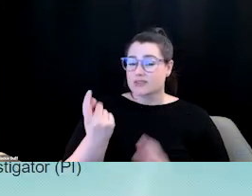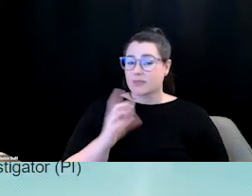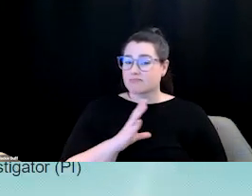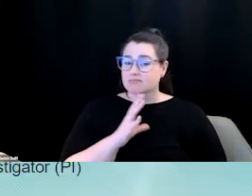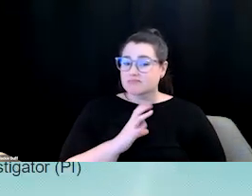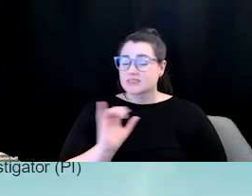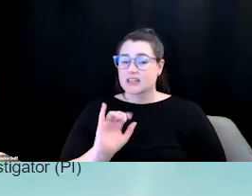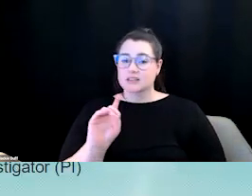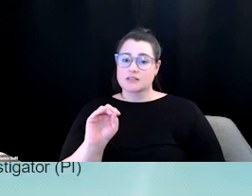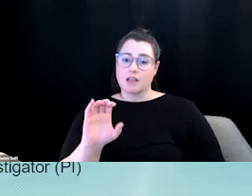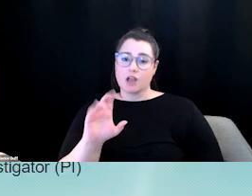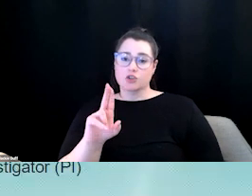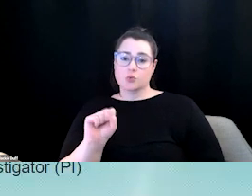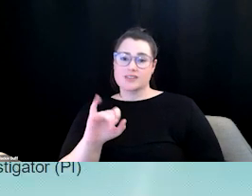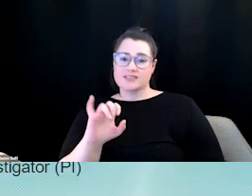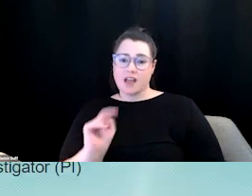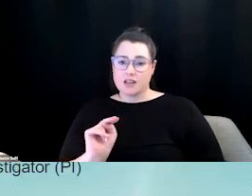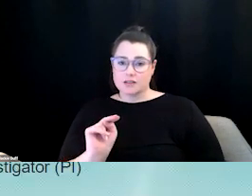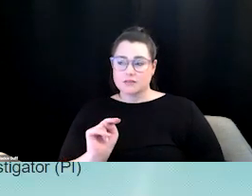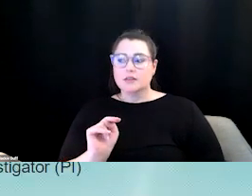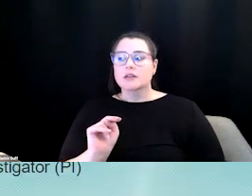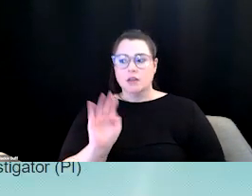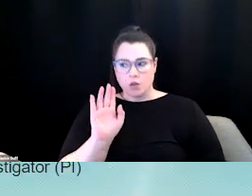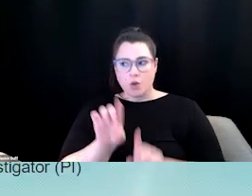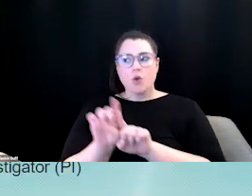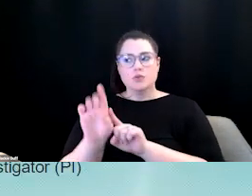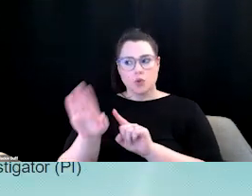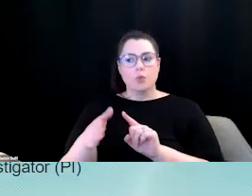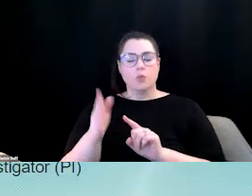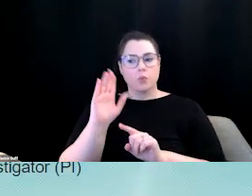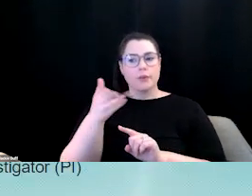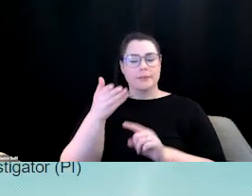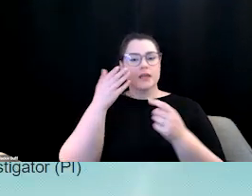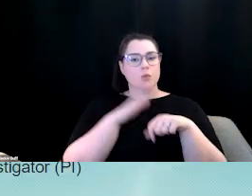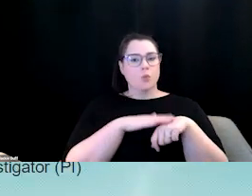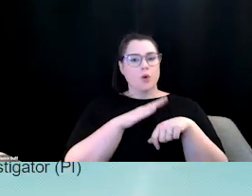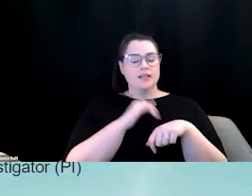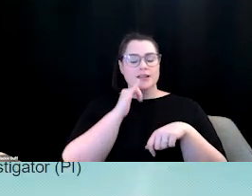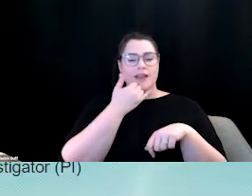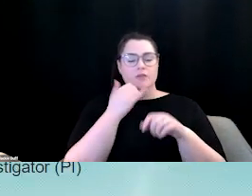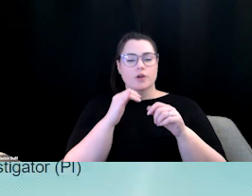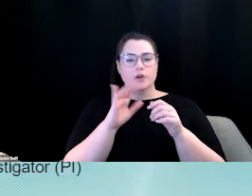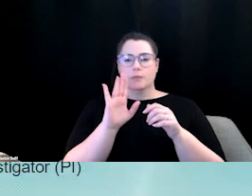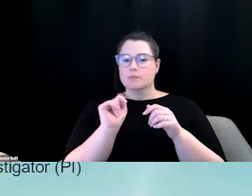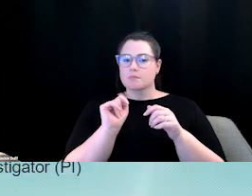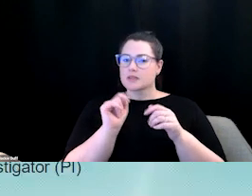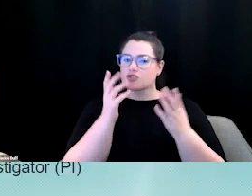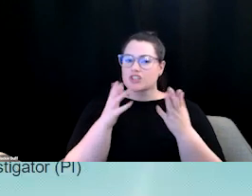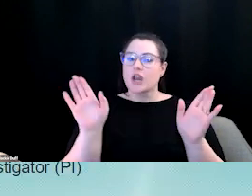it will also give you an error that it's going to be generic. It's going to say there was a problem with this file. Call IT Help Central.